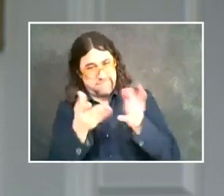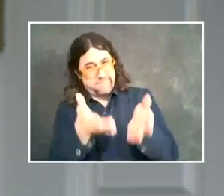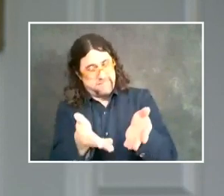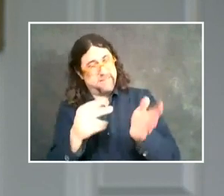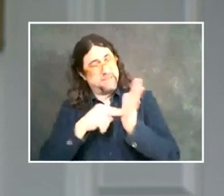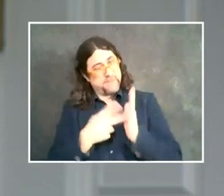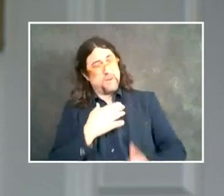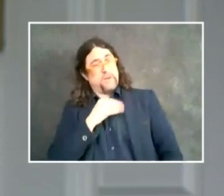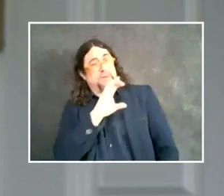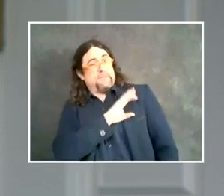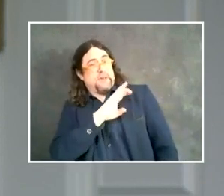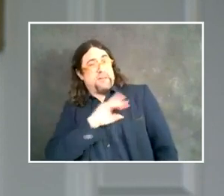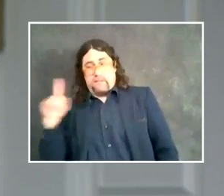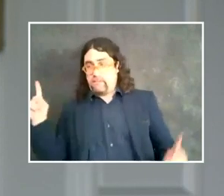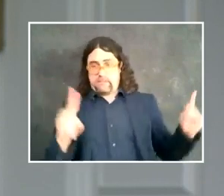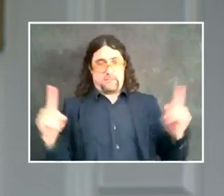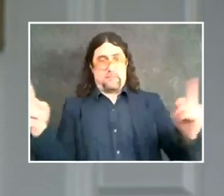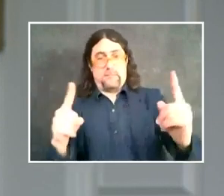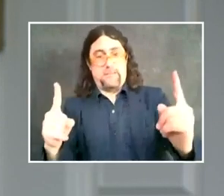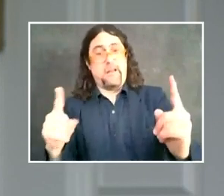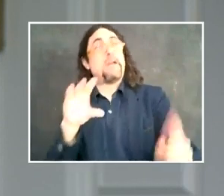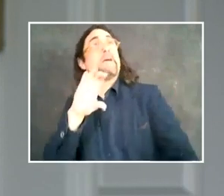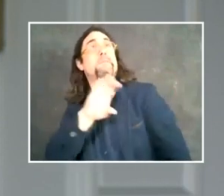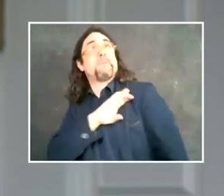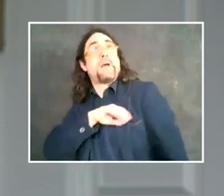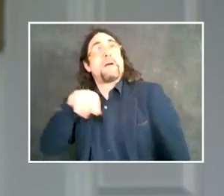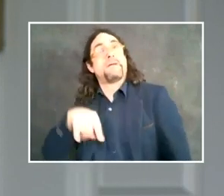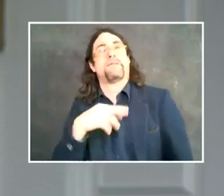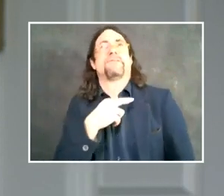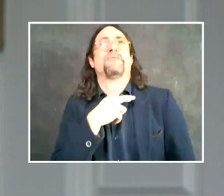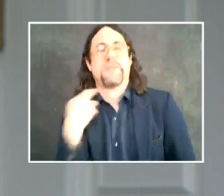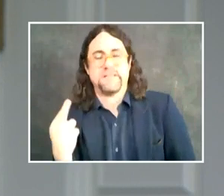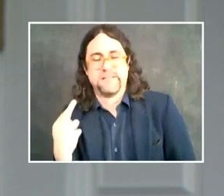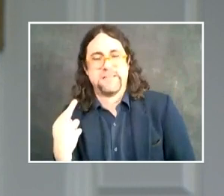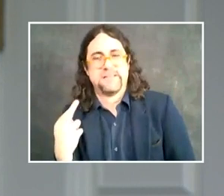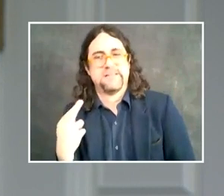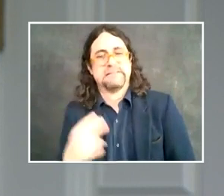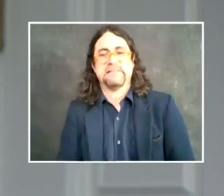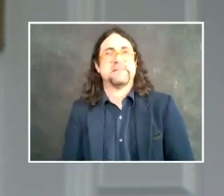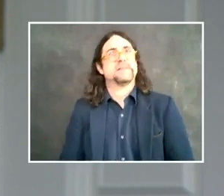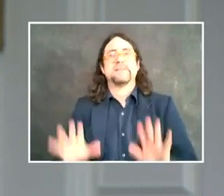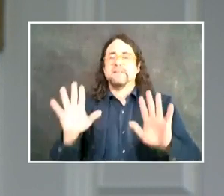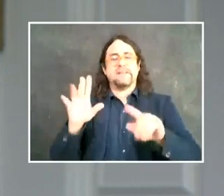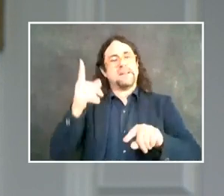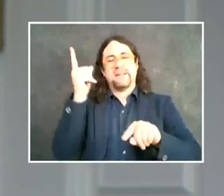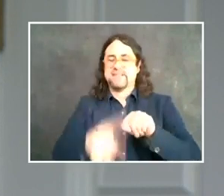AND IT'S GOING TO BE MET WITH VERY STERN, AS IT WAS LAST